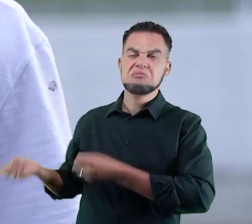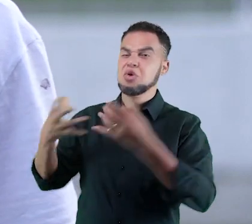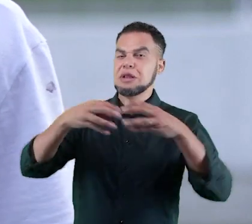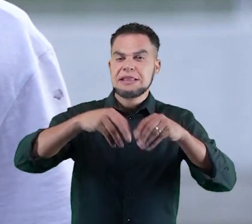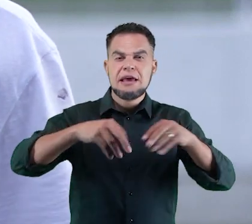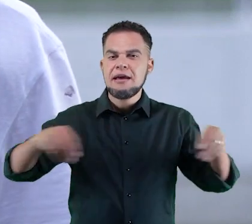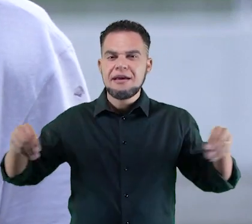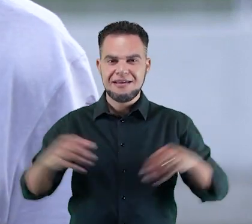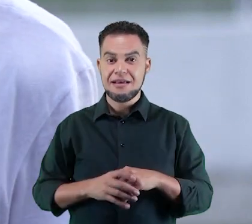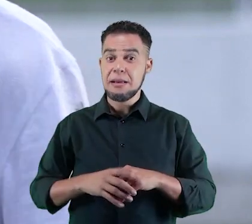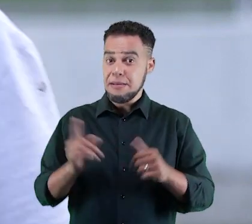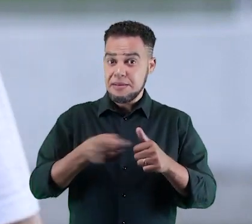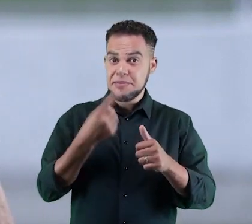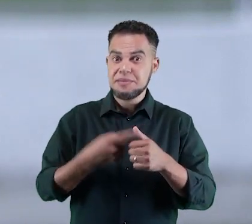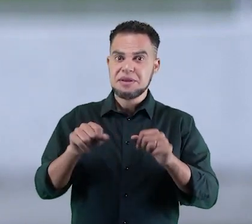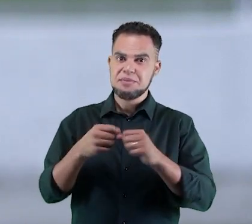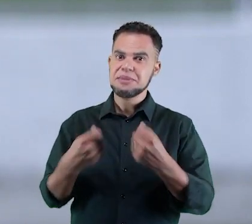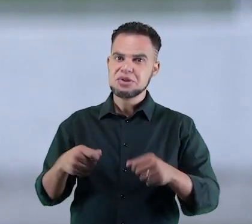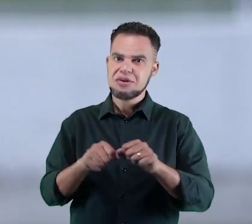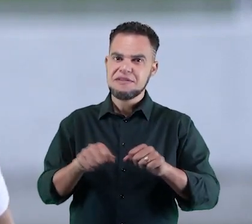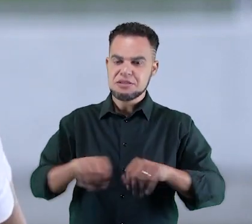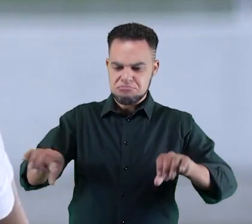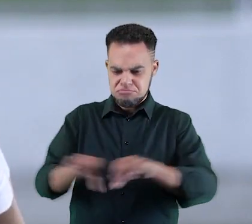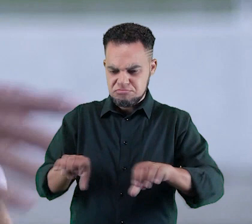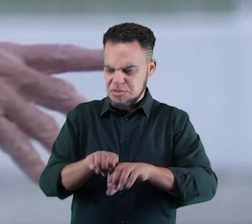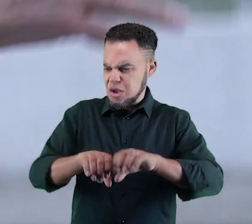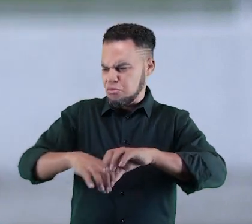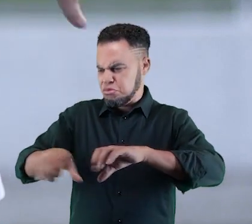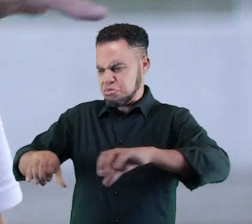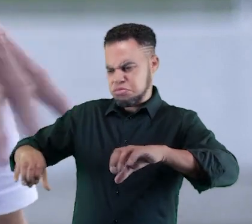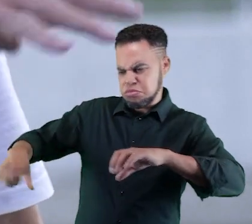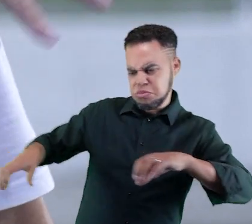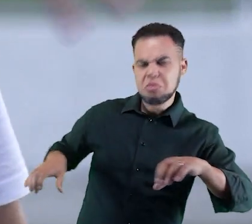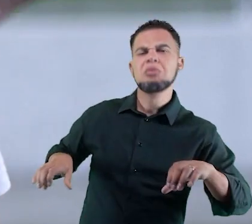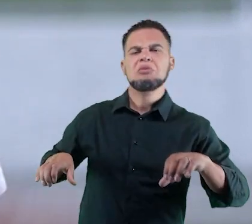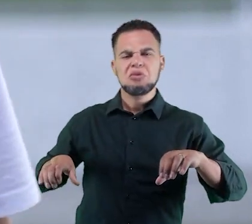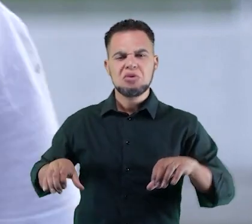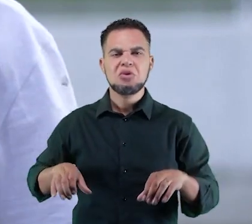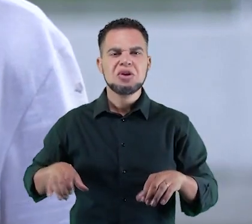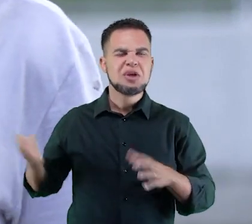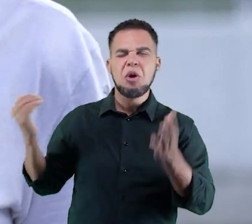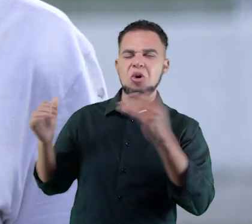of dirt in there. Then... First, we got the marsh out. We put some people there to take care of it...